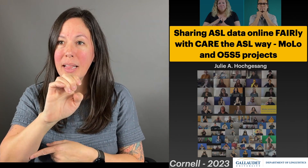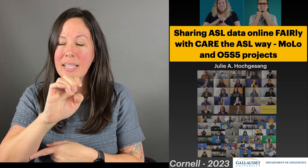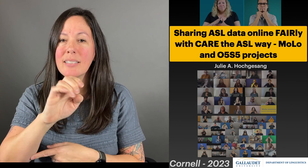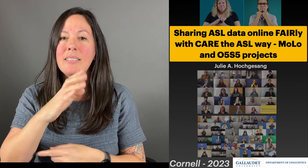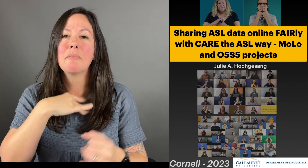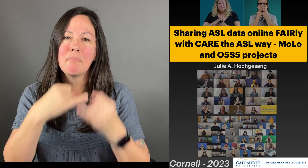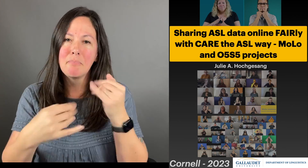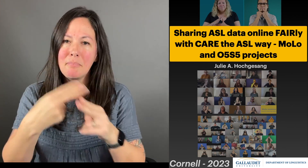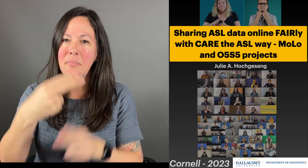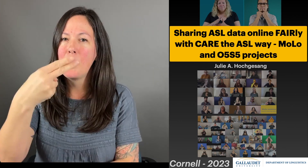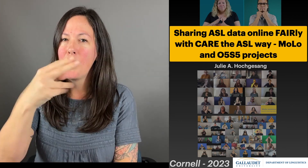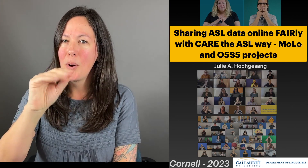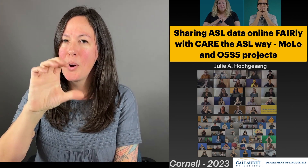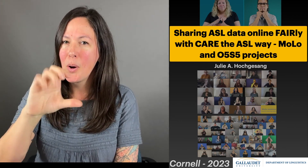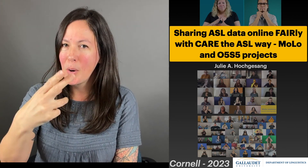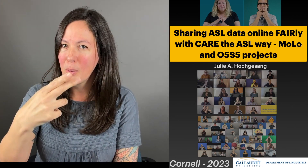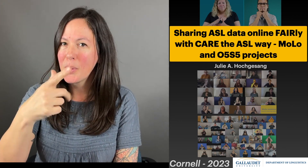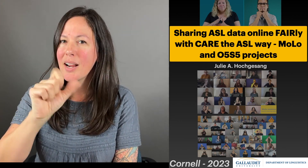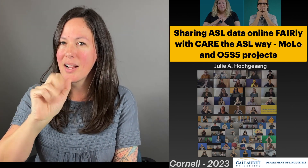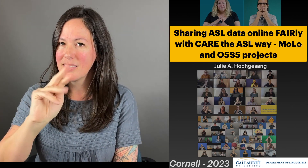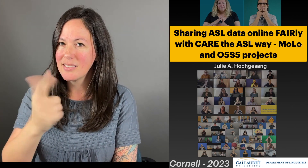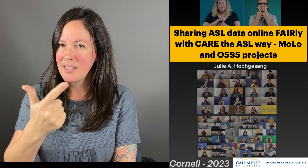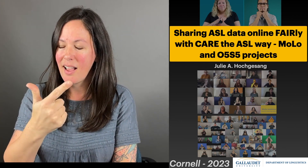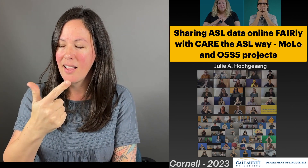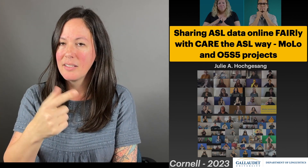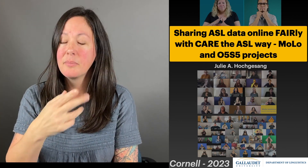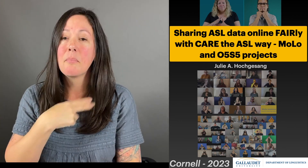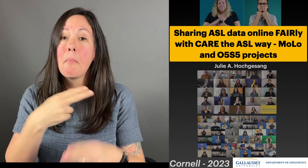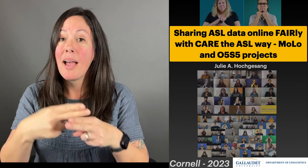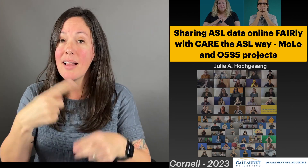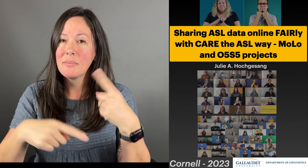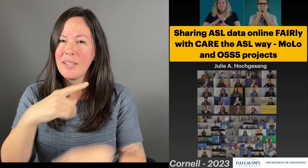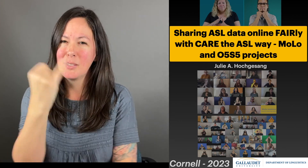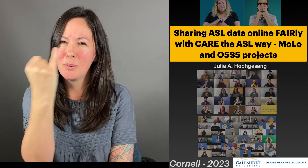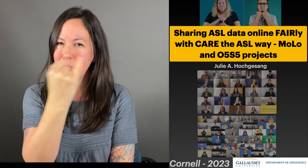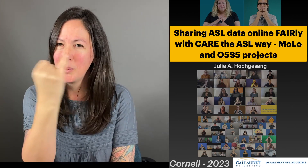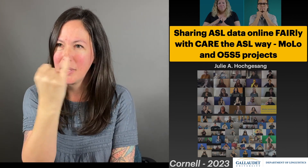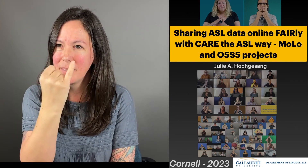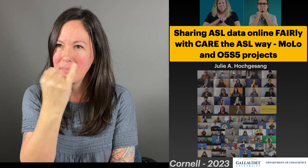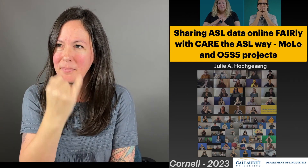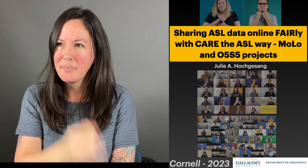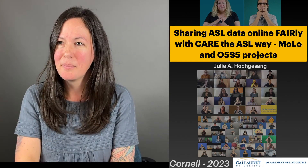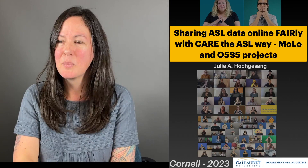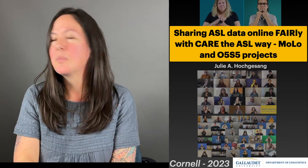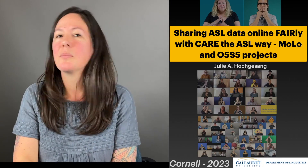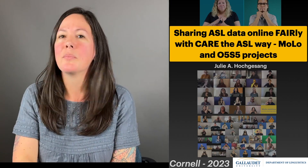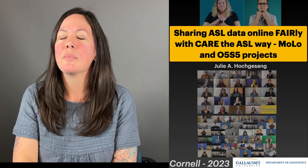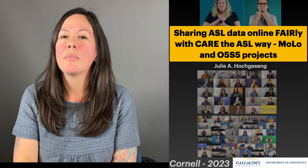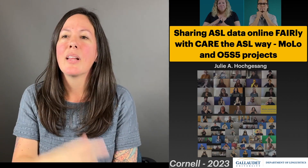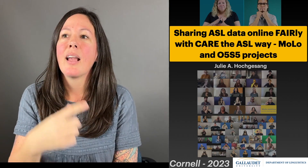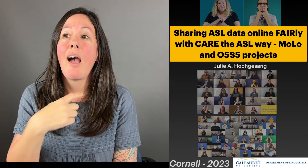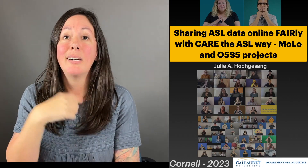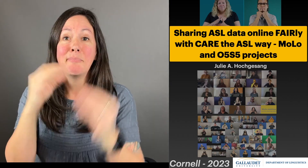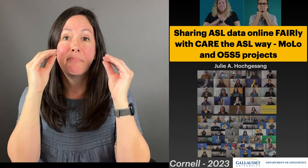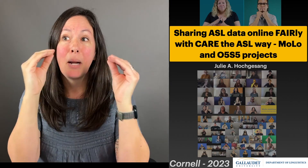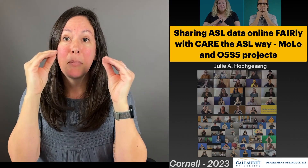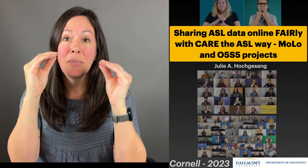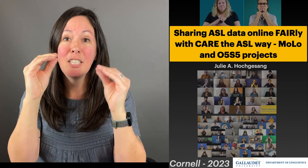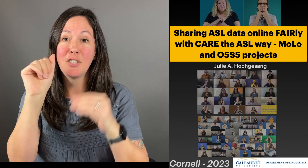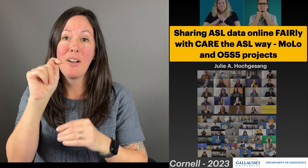My name is Julie, my last name Hochgesang. This is my name sign.